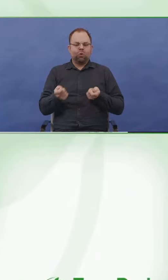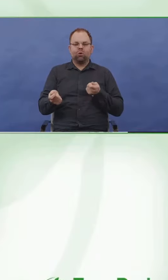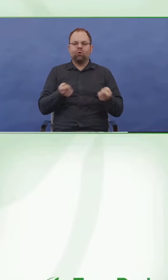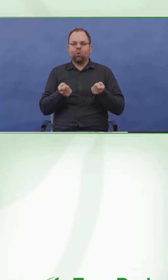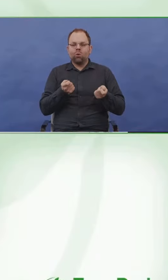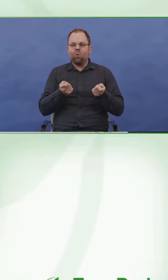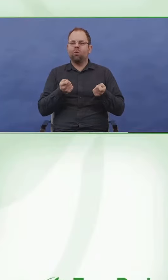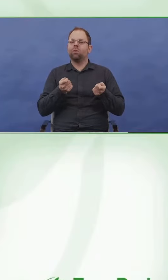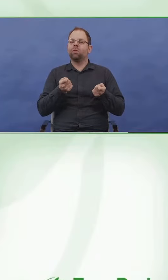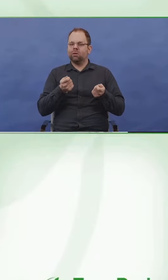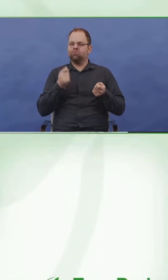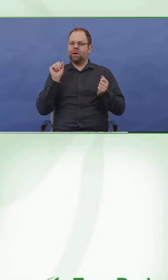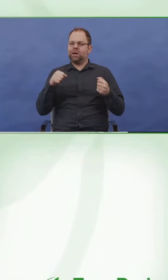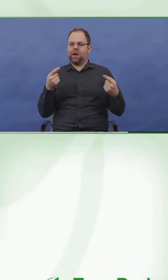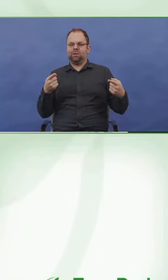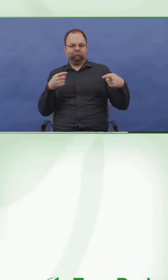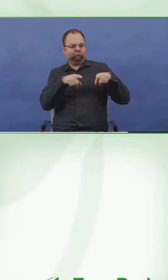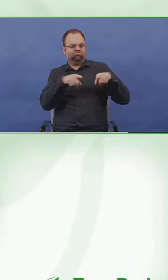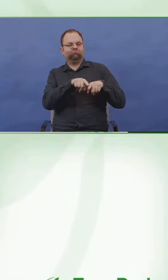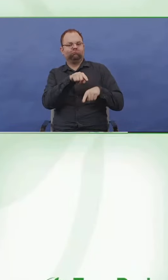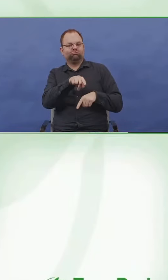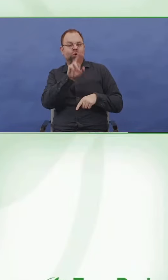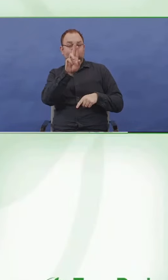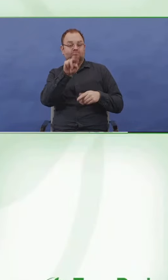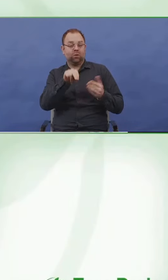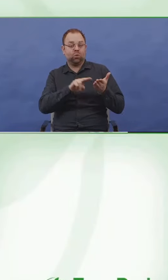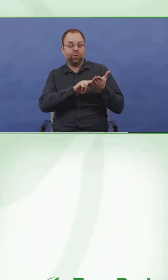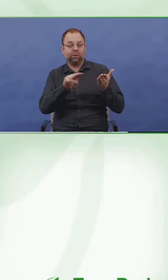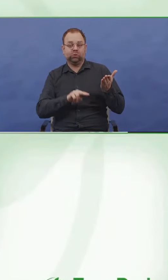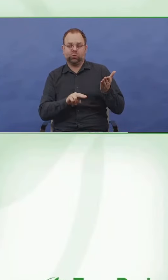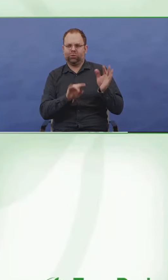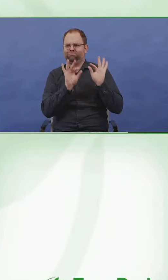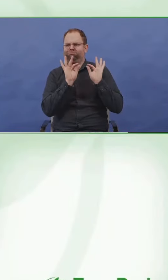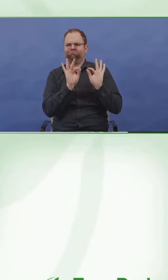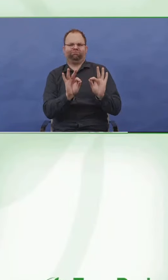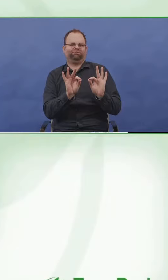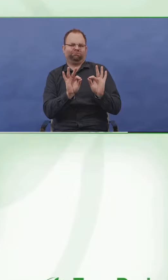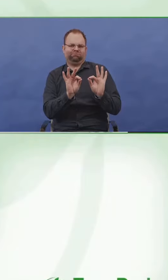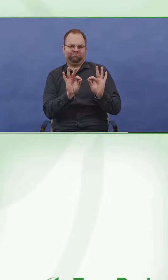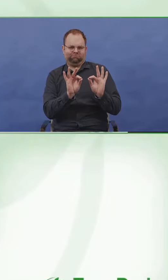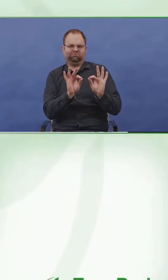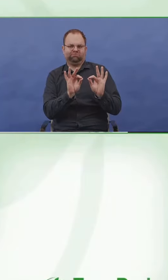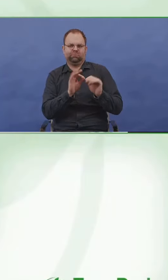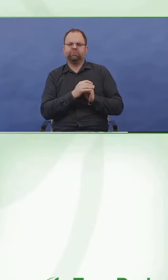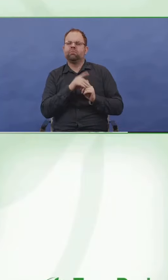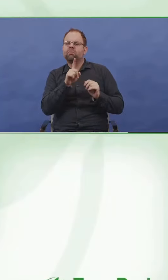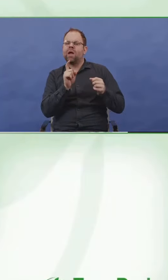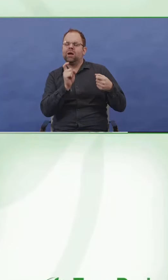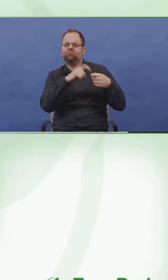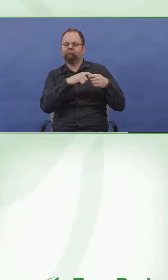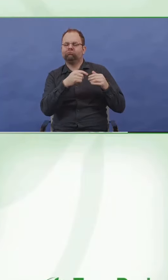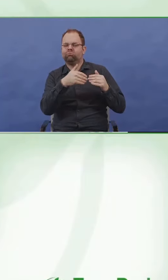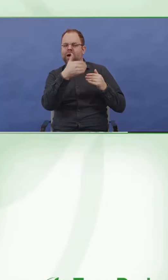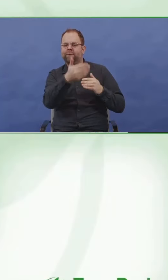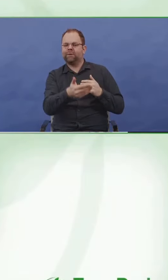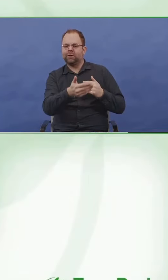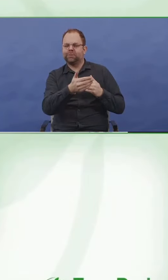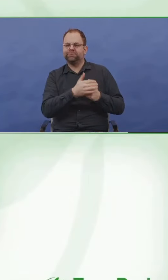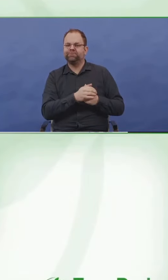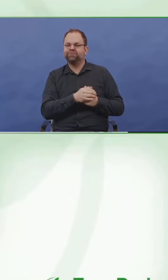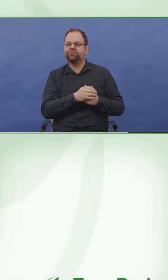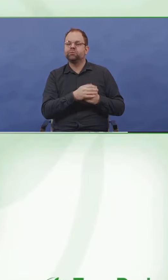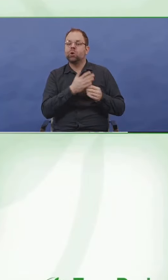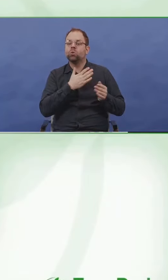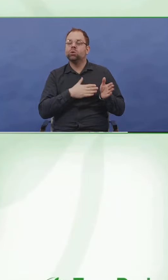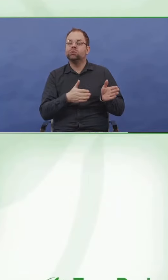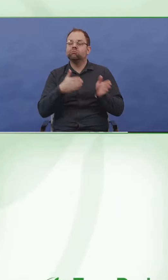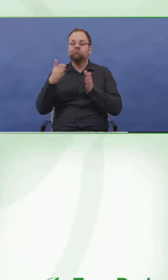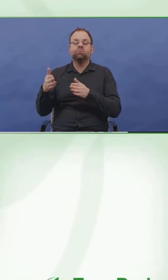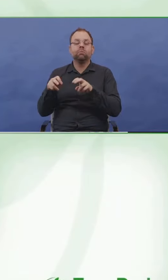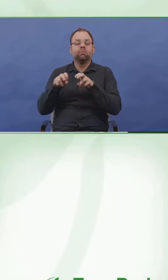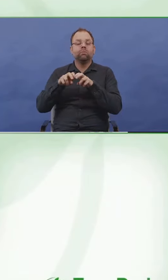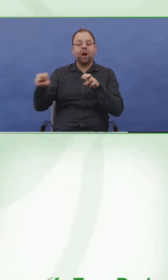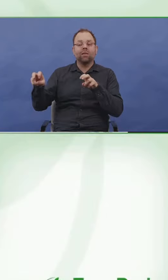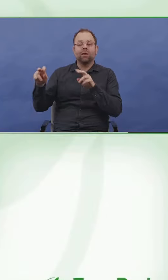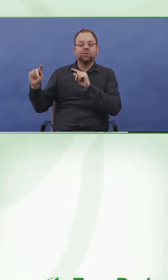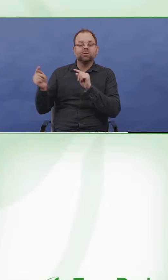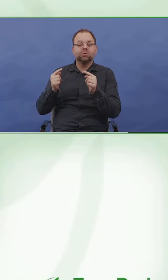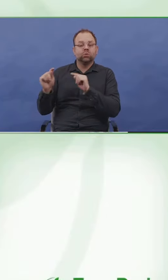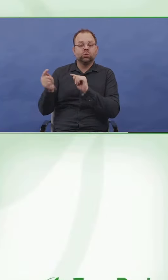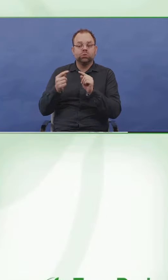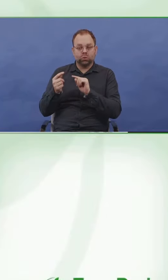Let's start withFacundo Chávez Penillas, are you with us?